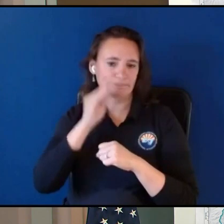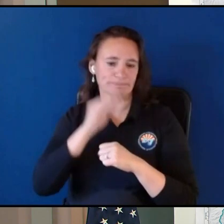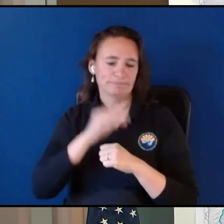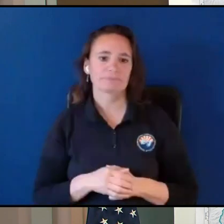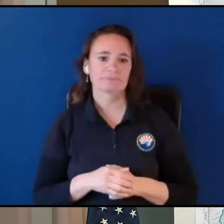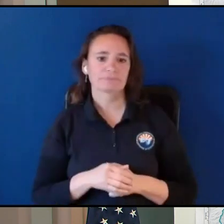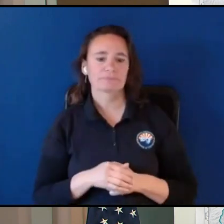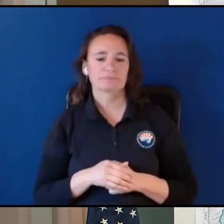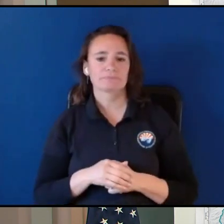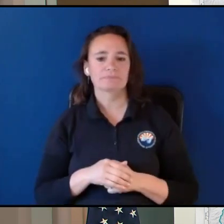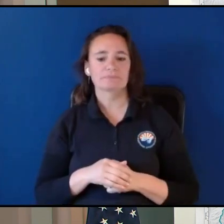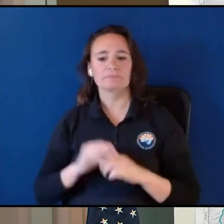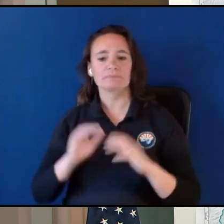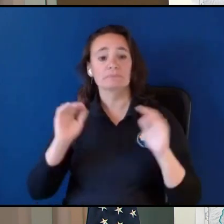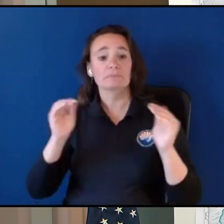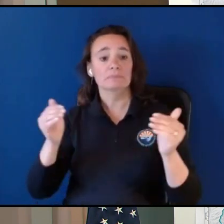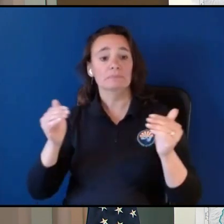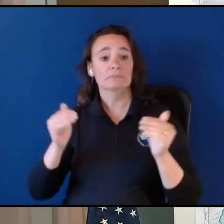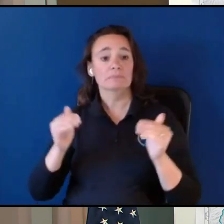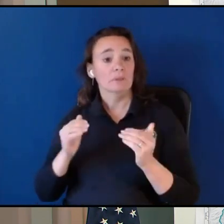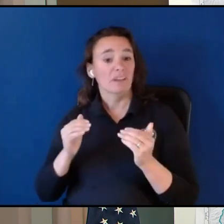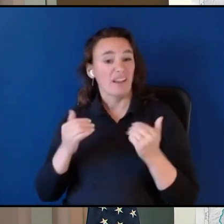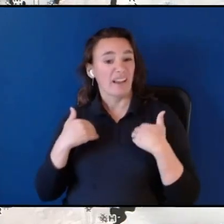we've had and it's been really valuable for our our operation.